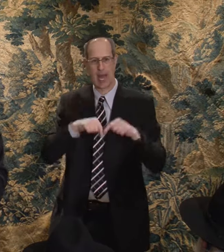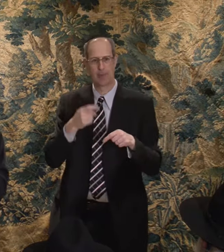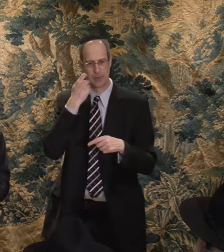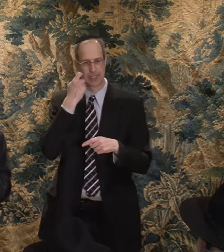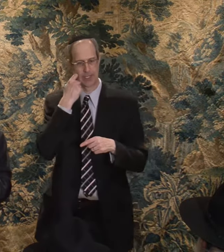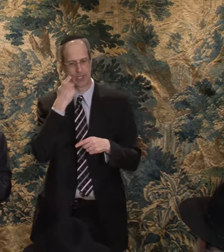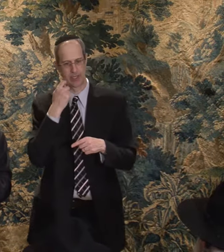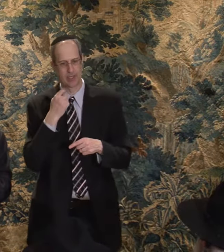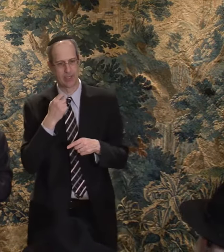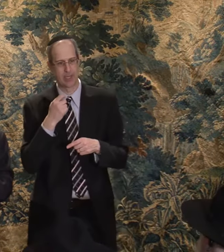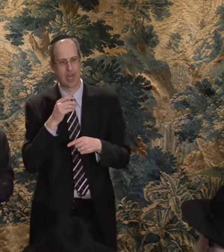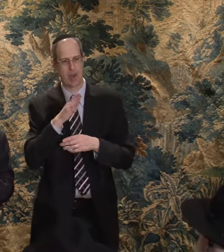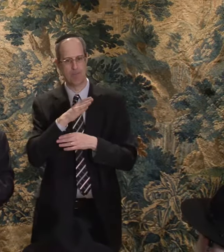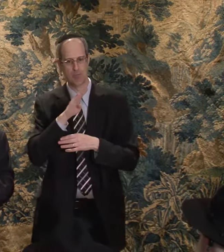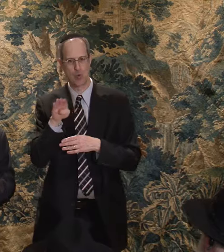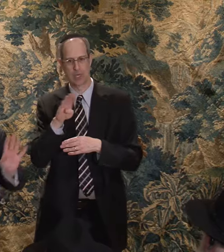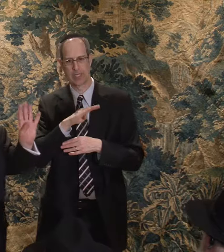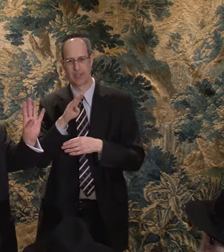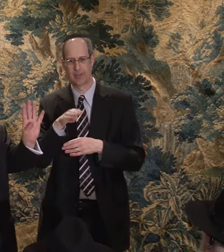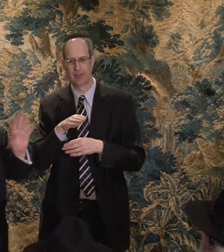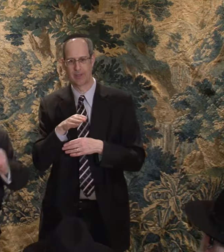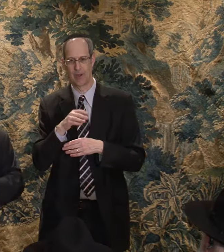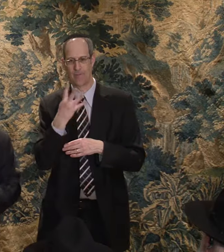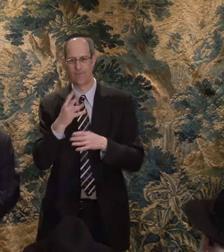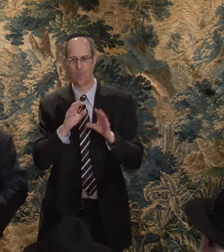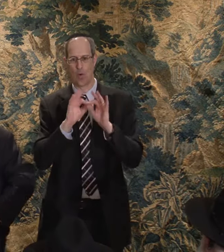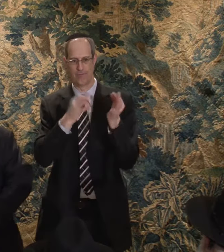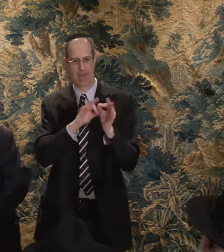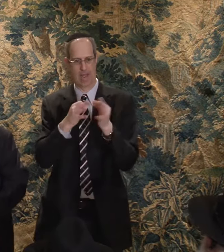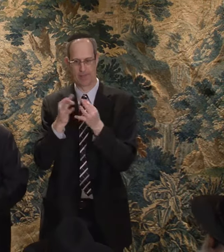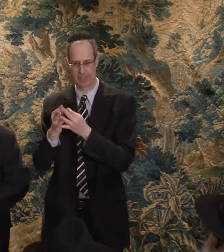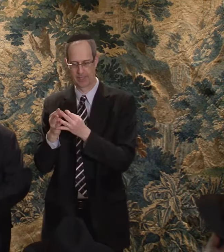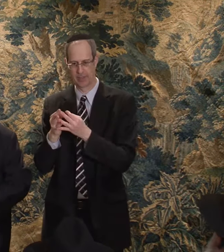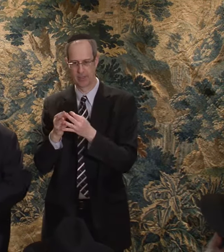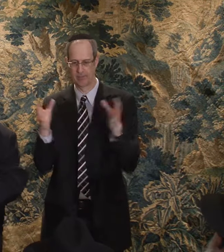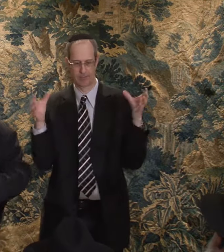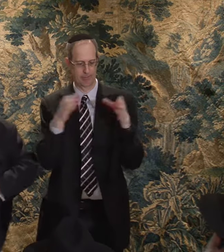Brooklyn there were four families they always get together every single year